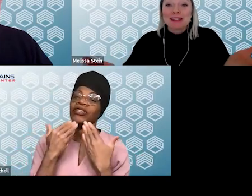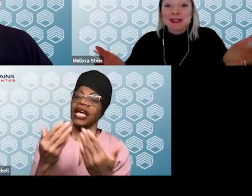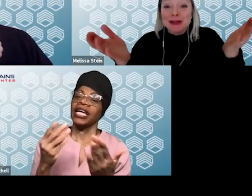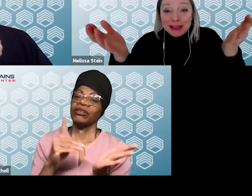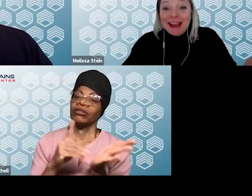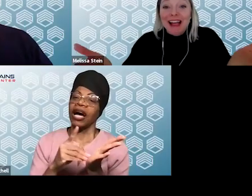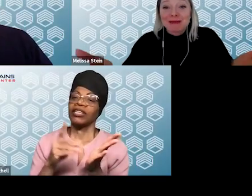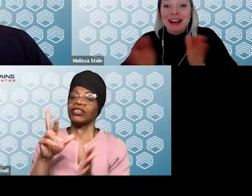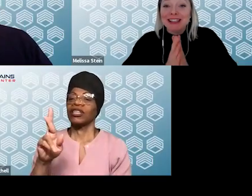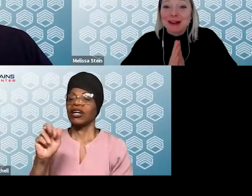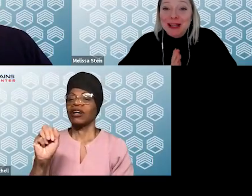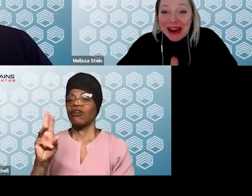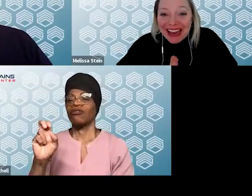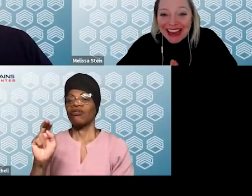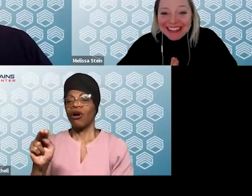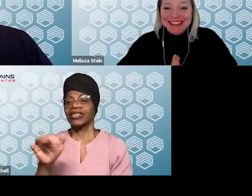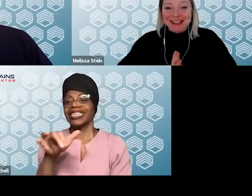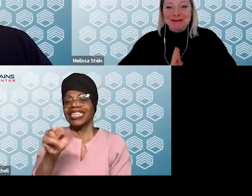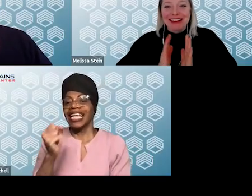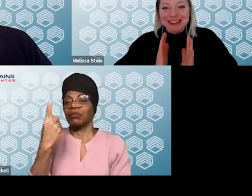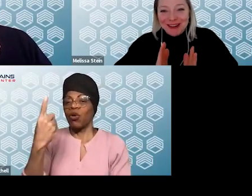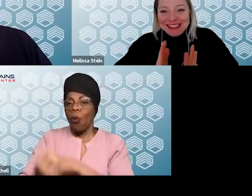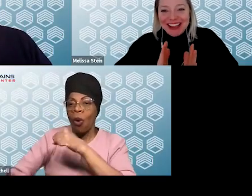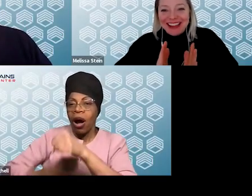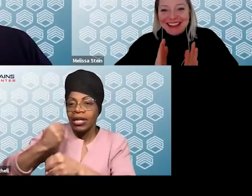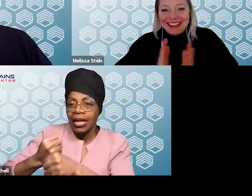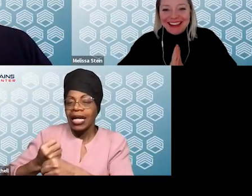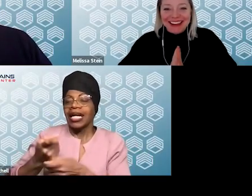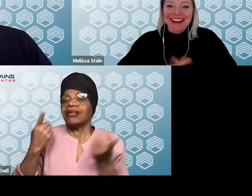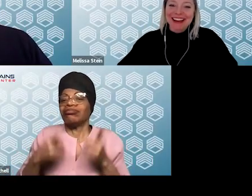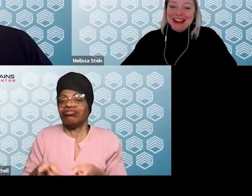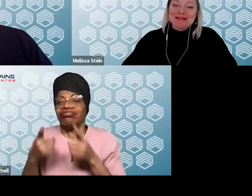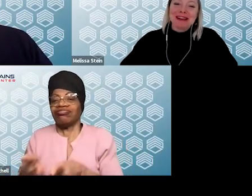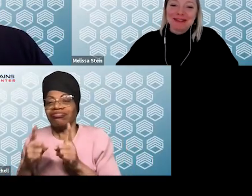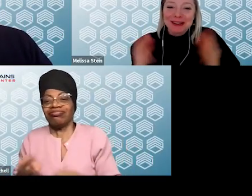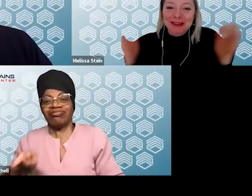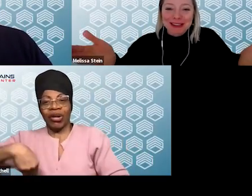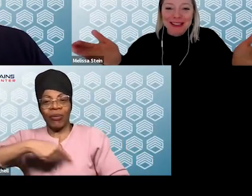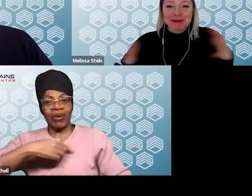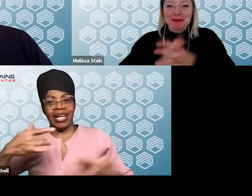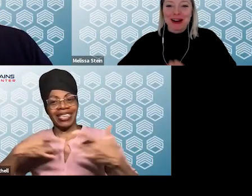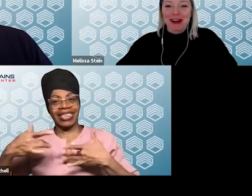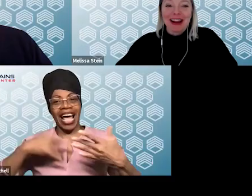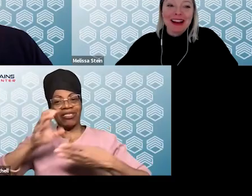Yes, it has been a year in the making, so we are so excited that we have concluded this webinar,